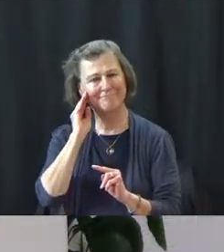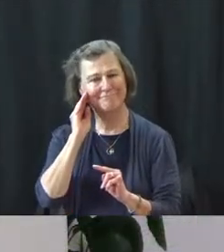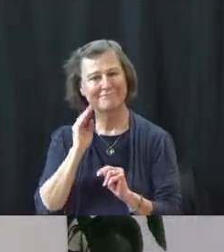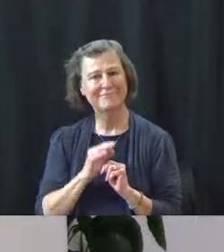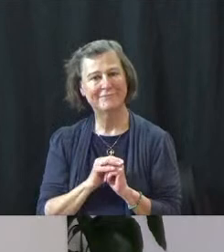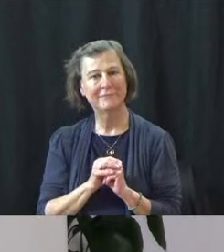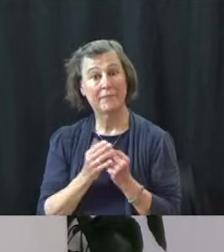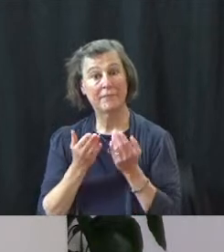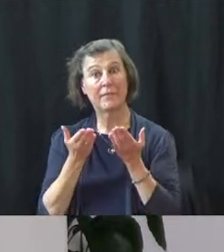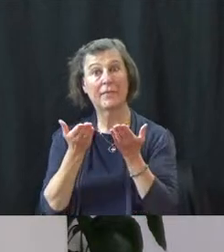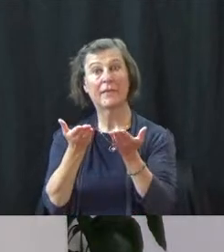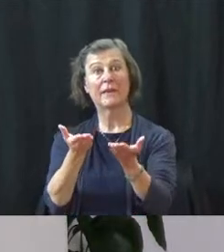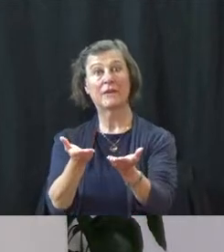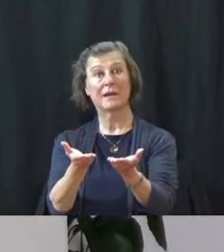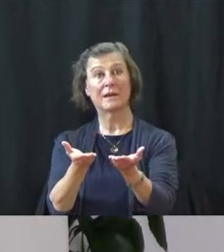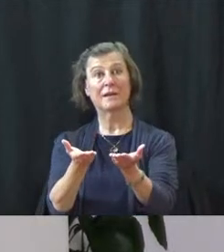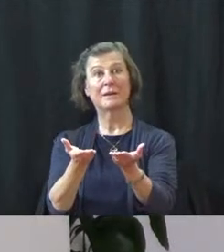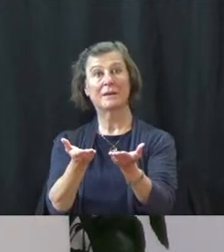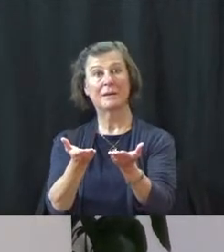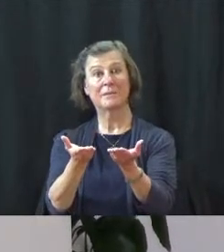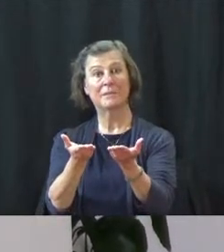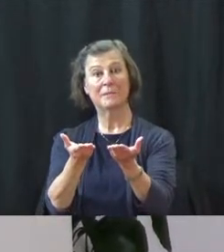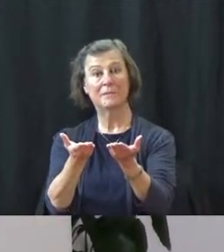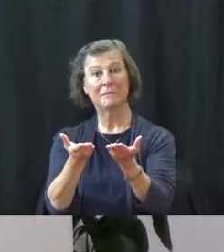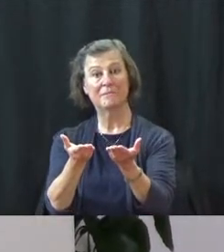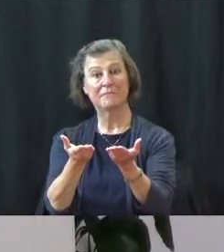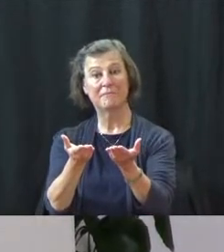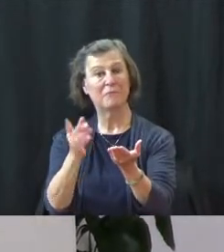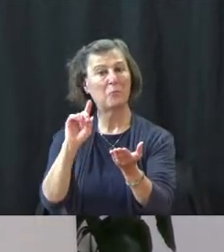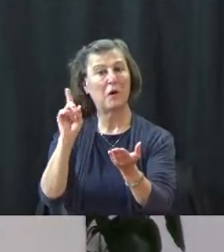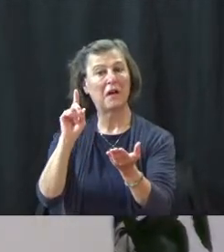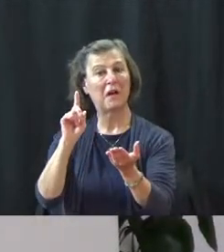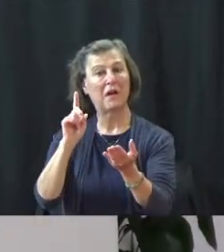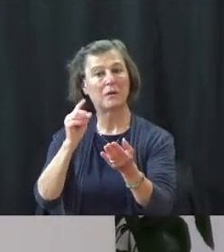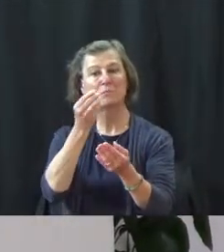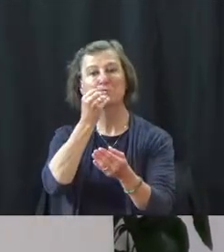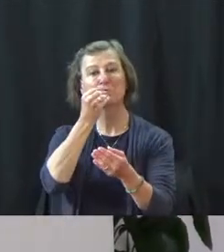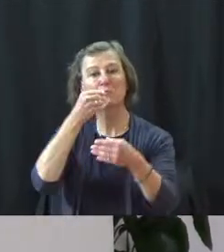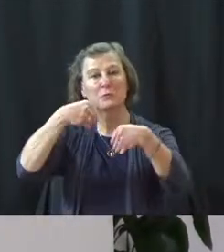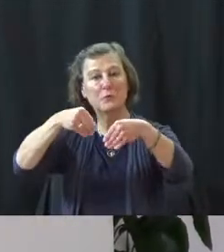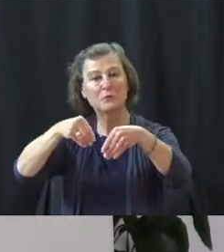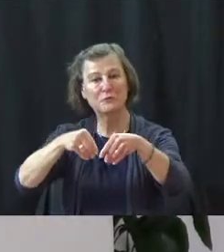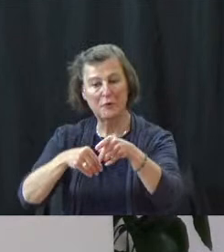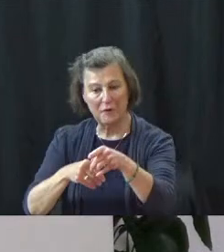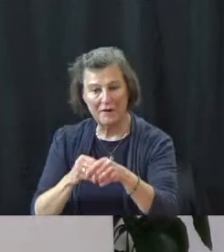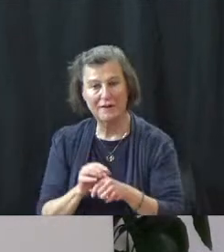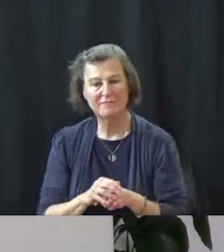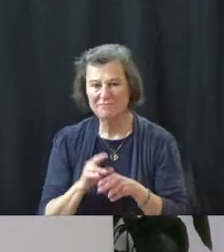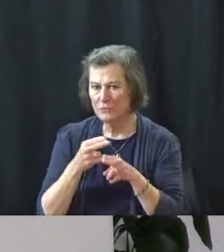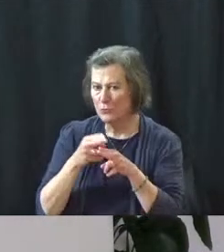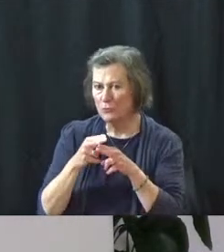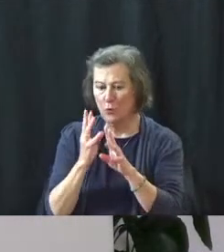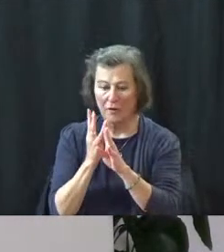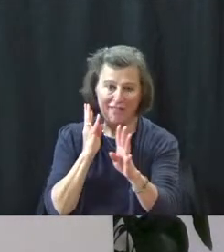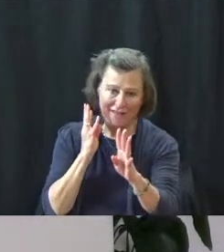There I am at the grocery store. It's a short line.